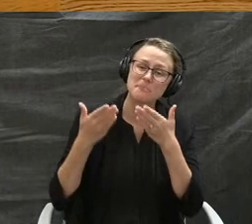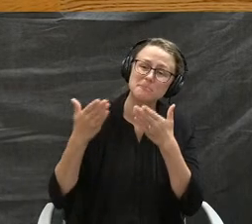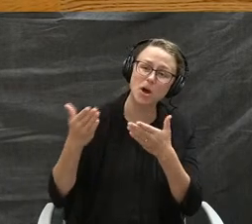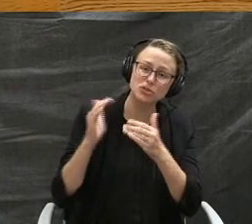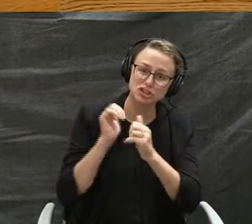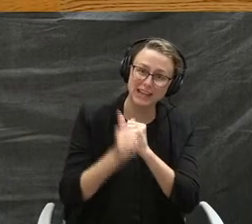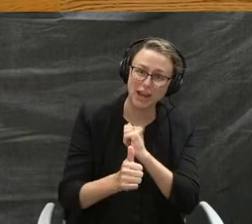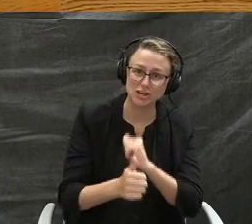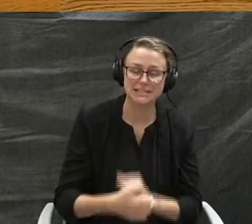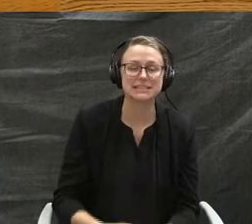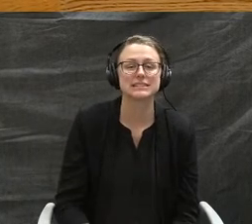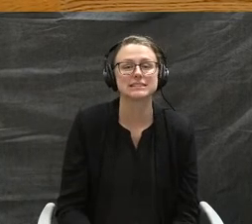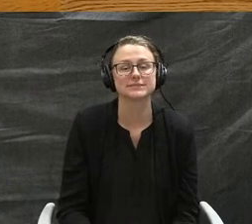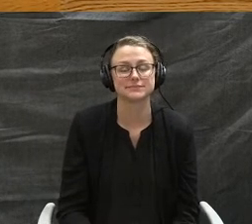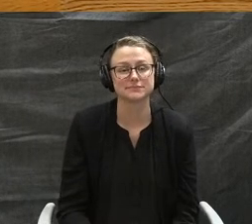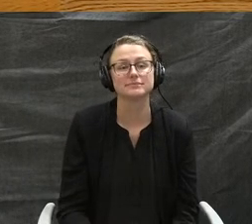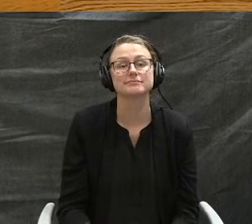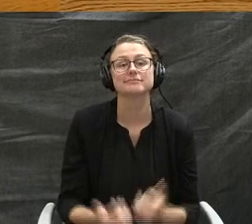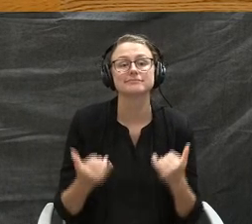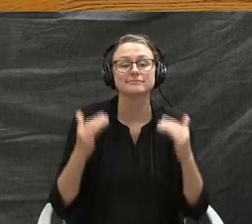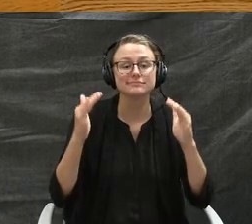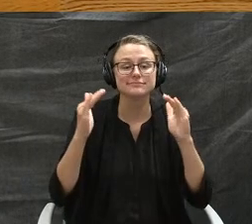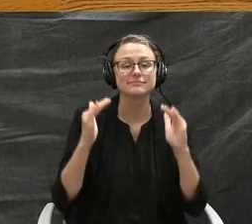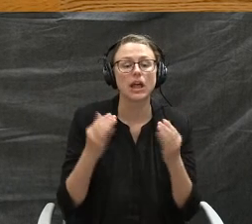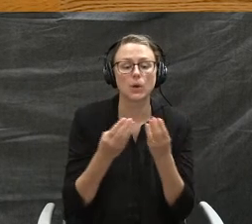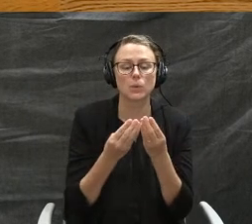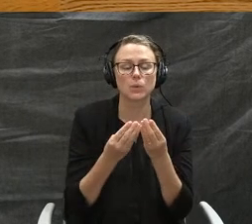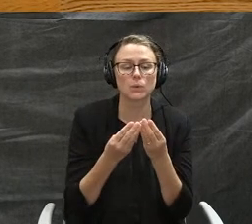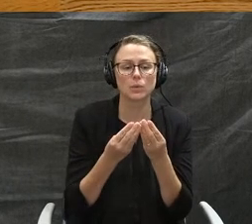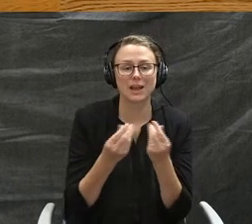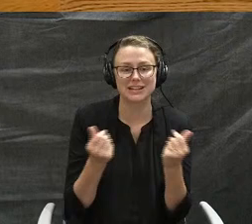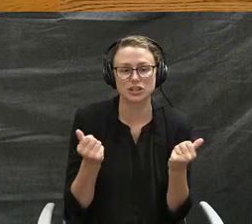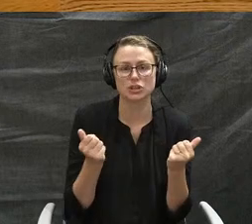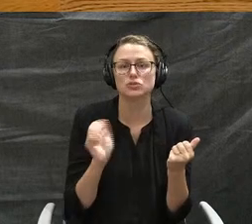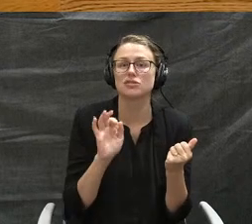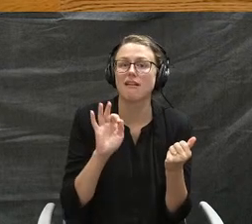gonna move on to the resolution resolution approving joining